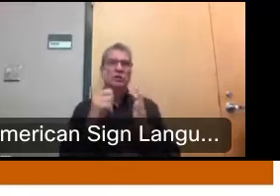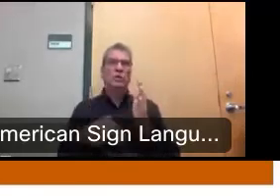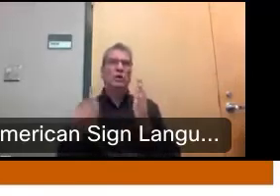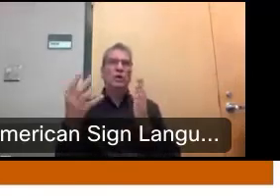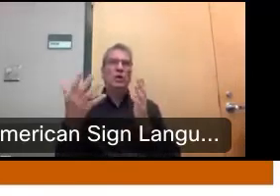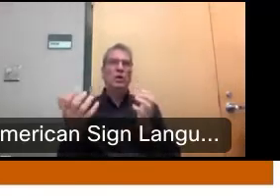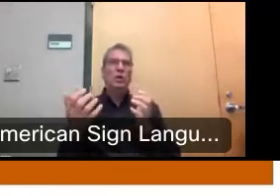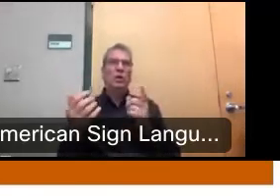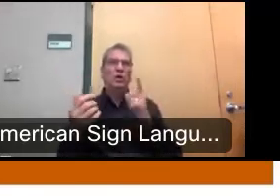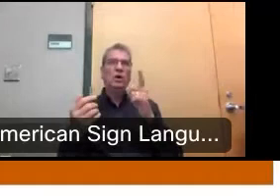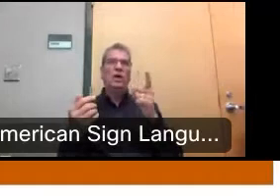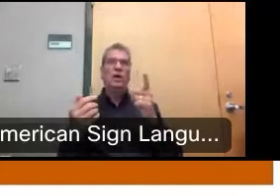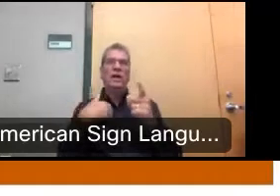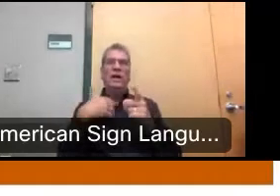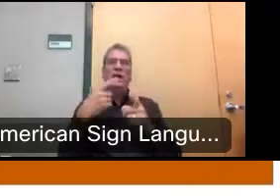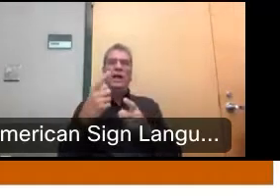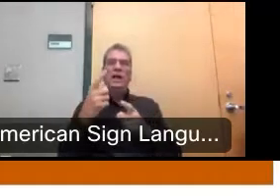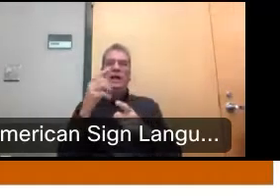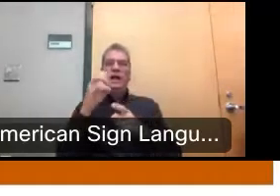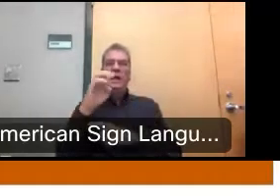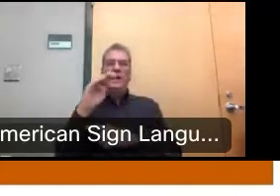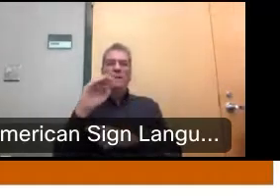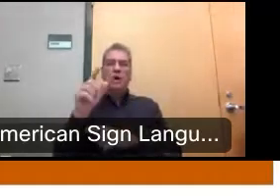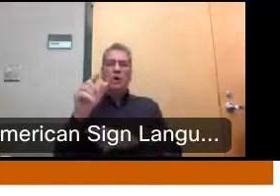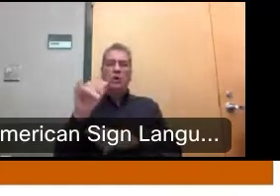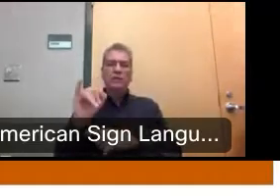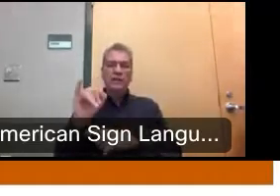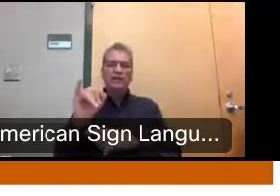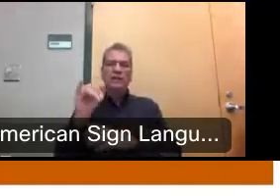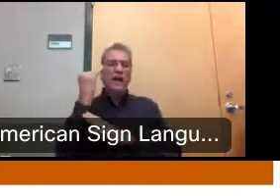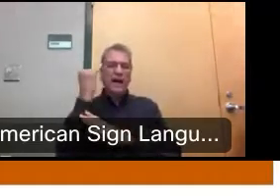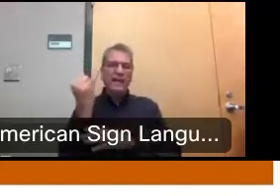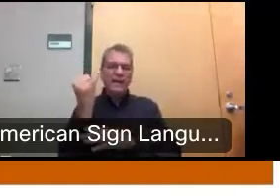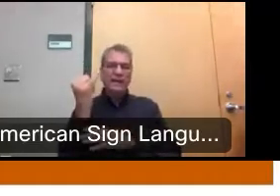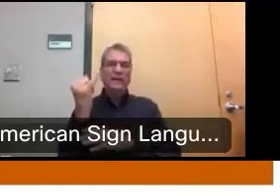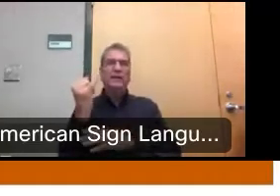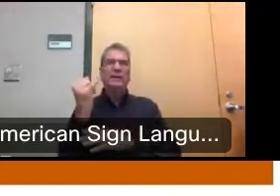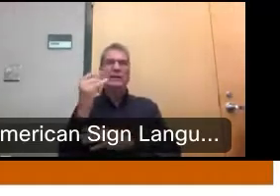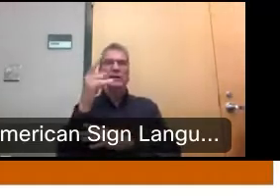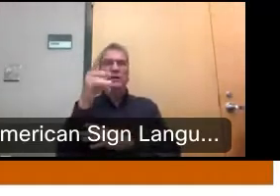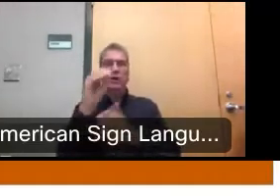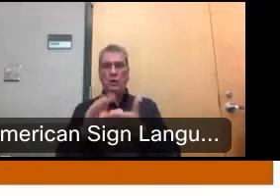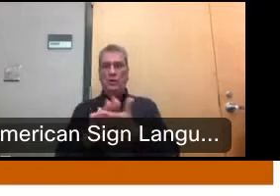Um, and had like, an emoji themed idea as soon as you put that logo at the bottom.